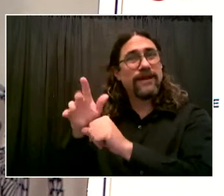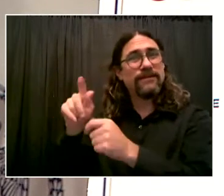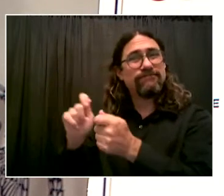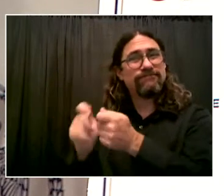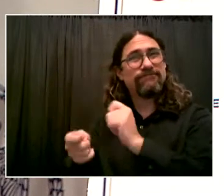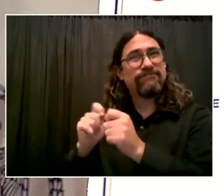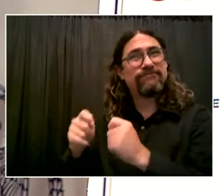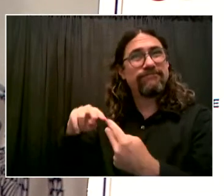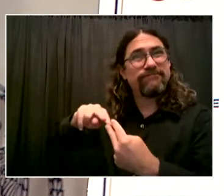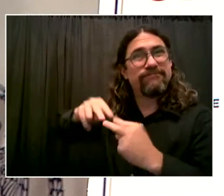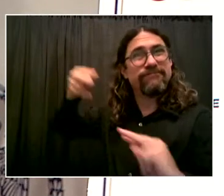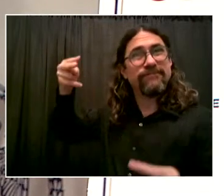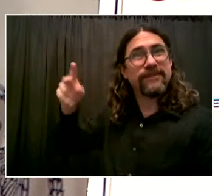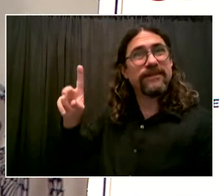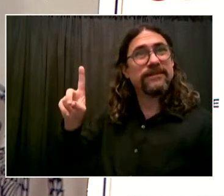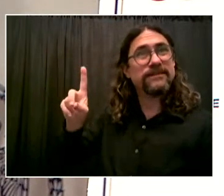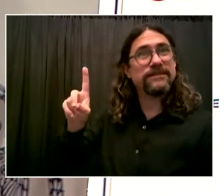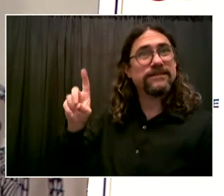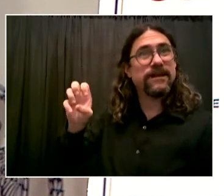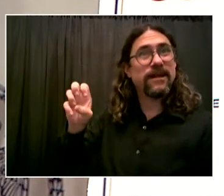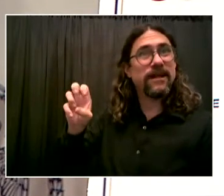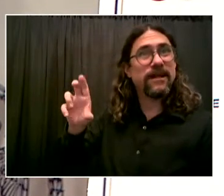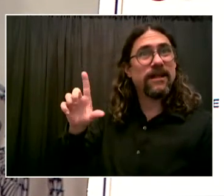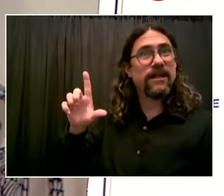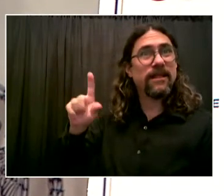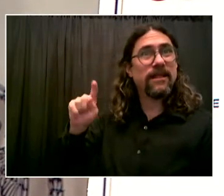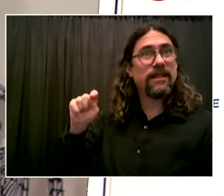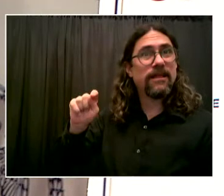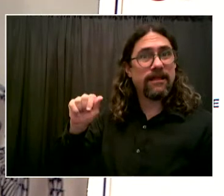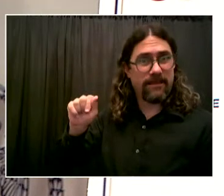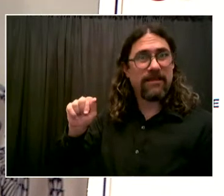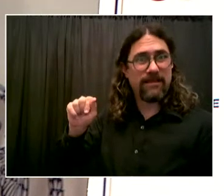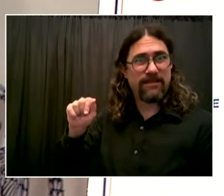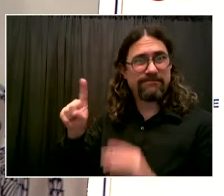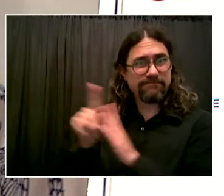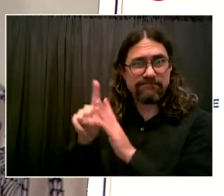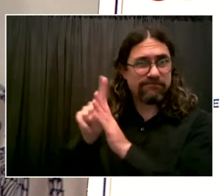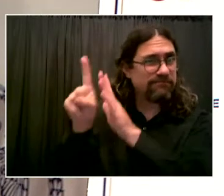KIDS UNDER 12 NOT IELGIE BLFOR A VACCINE.